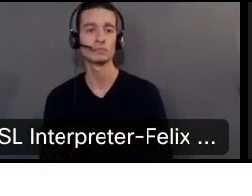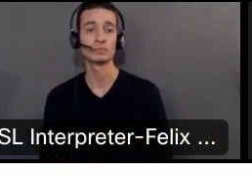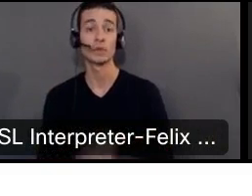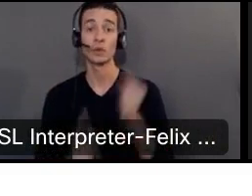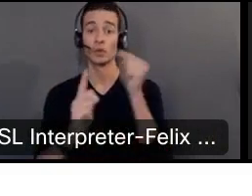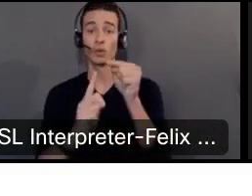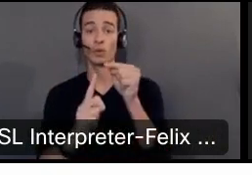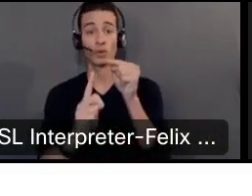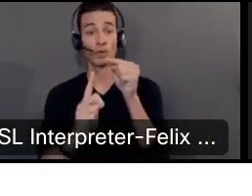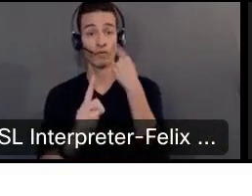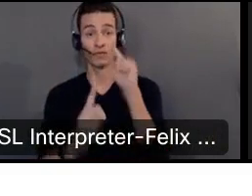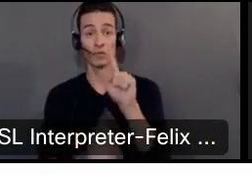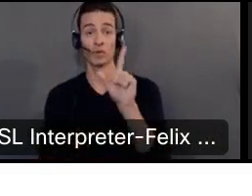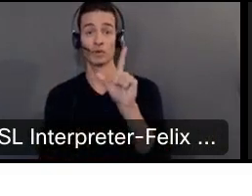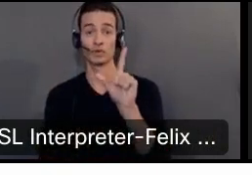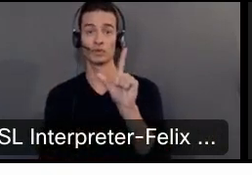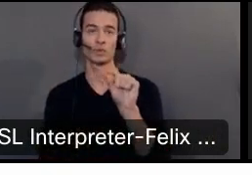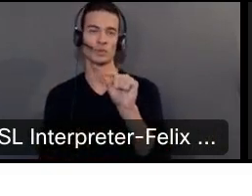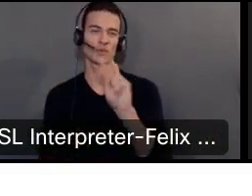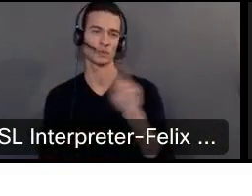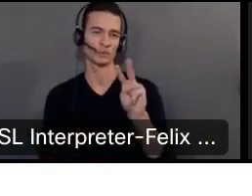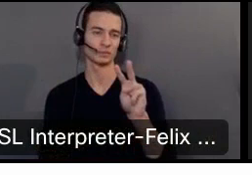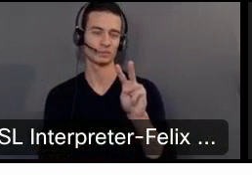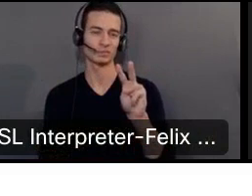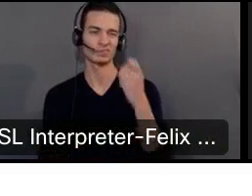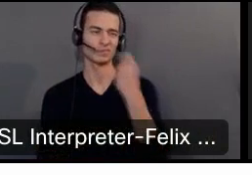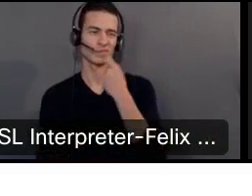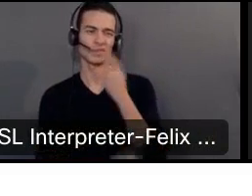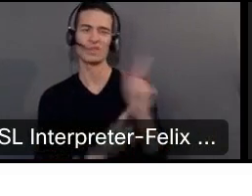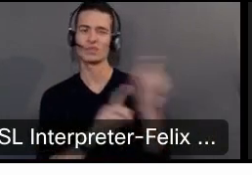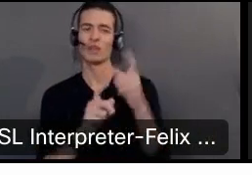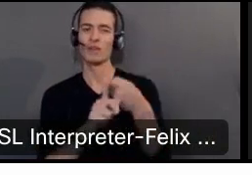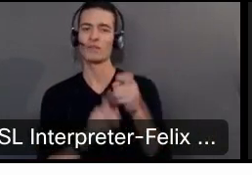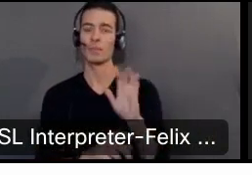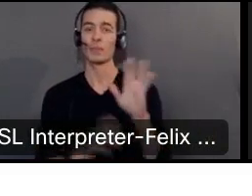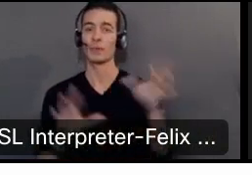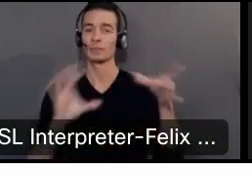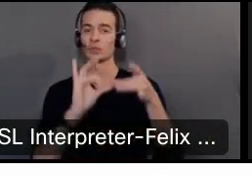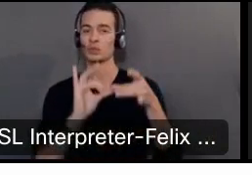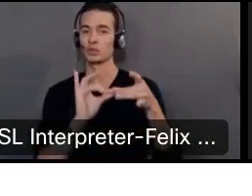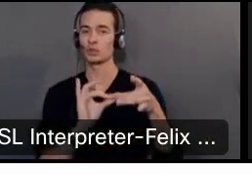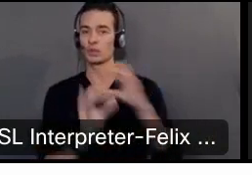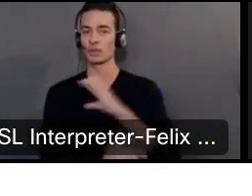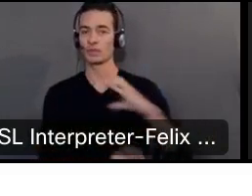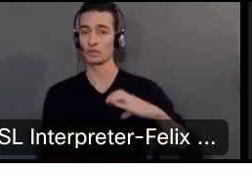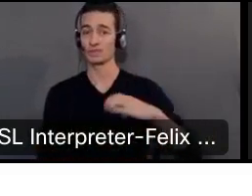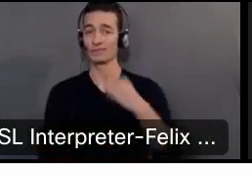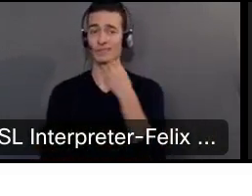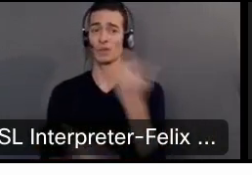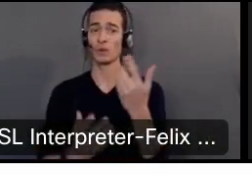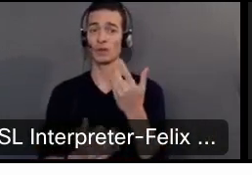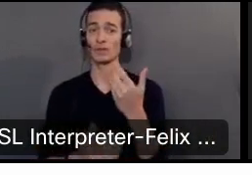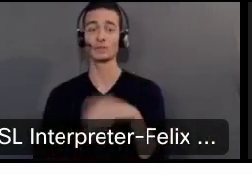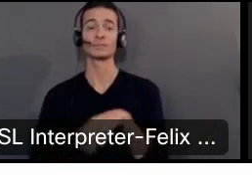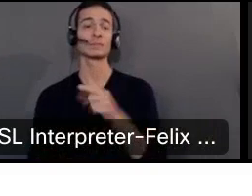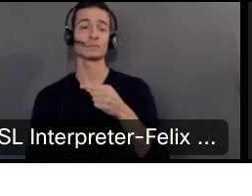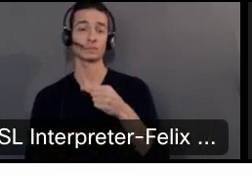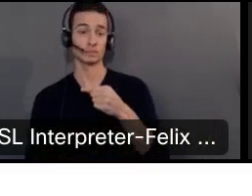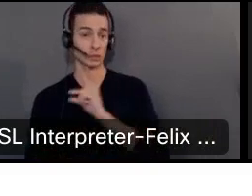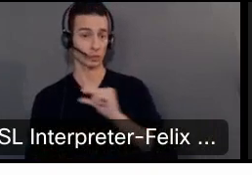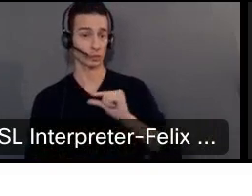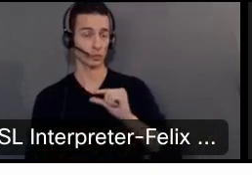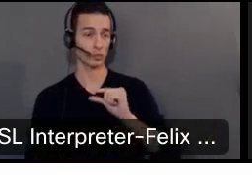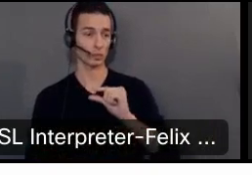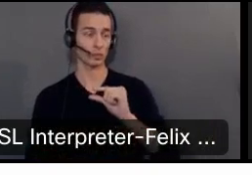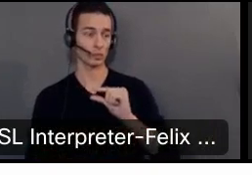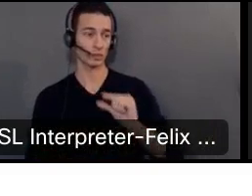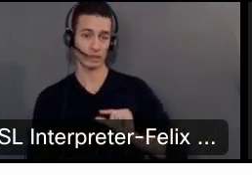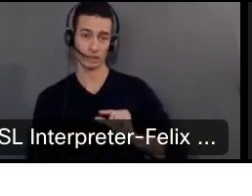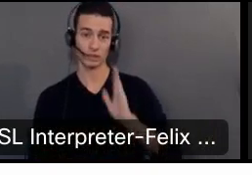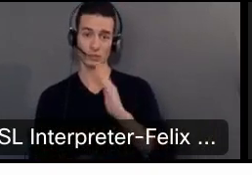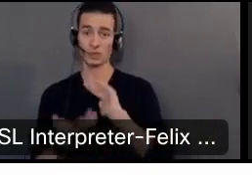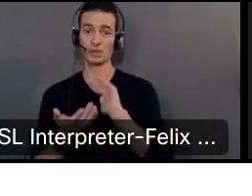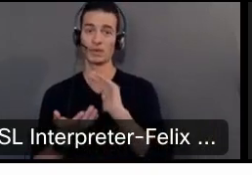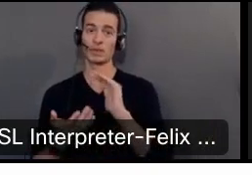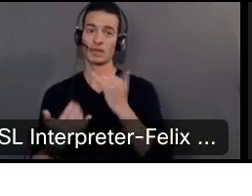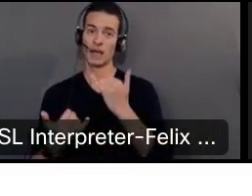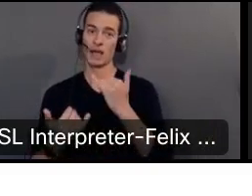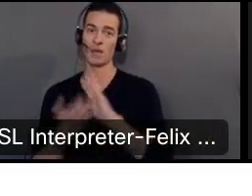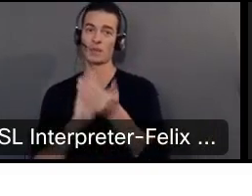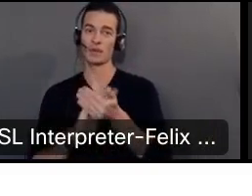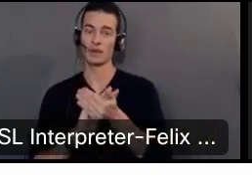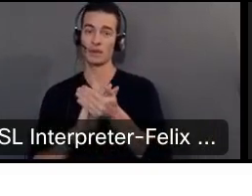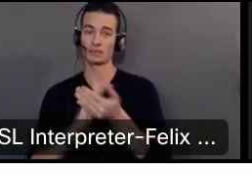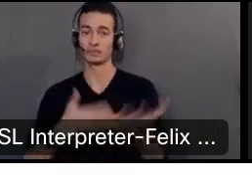A recent survey review from the joint commission indicates that queens will be acquiring designation as an advanced primary stroke center, which is a great move for us.